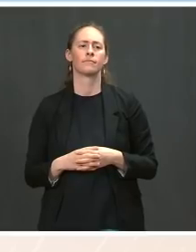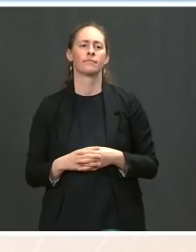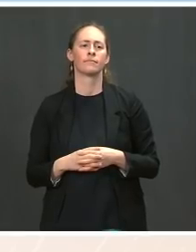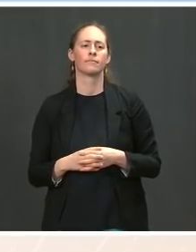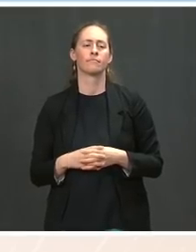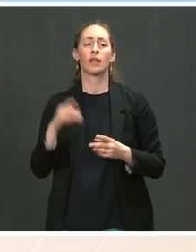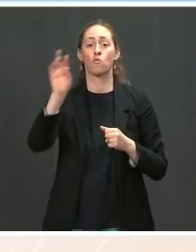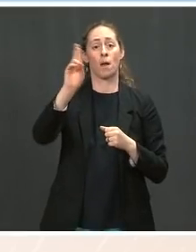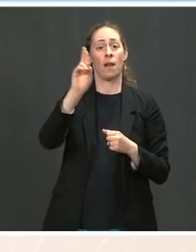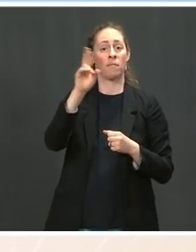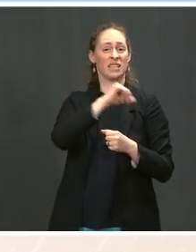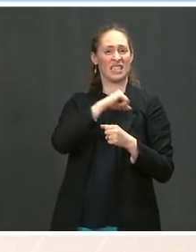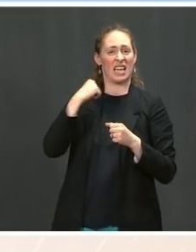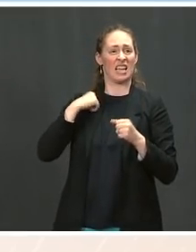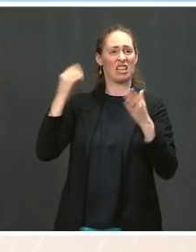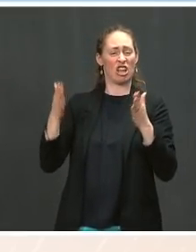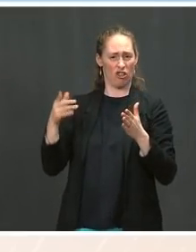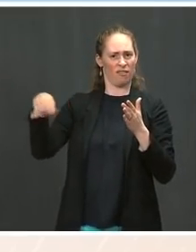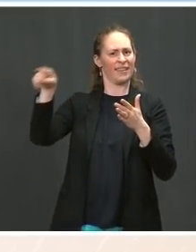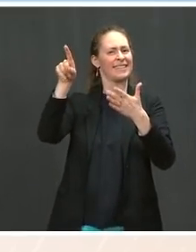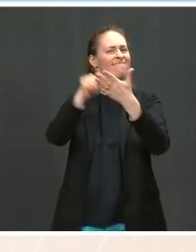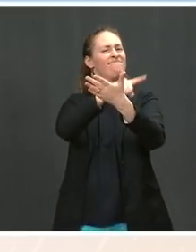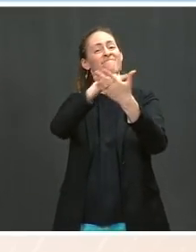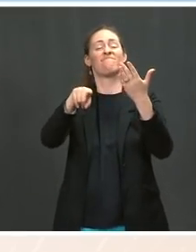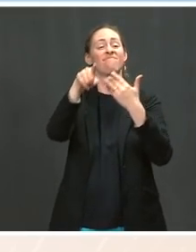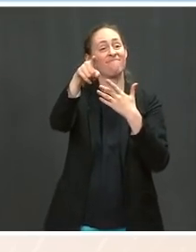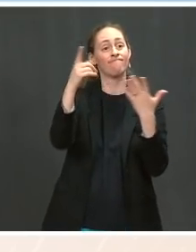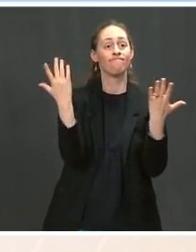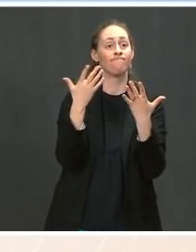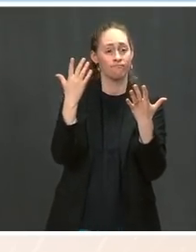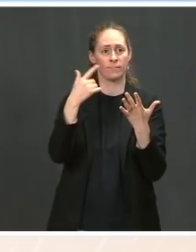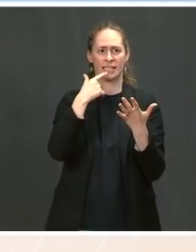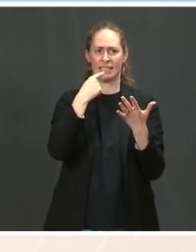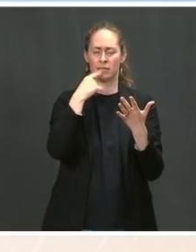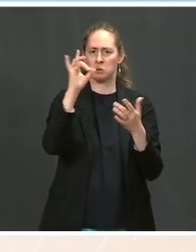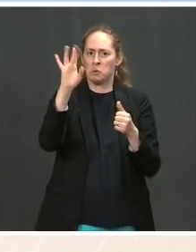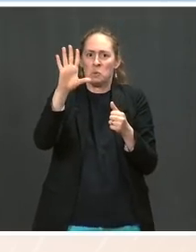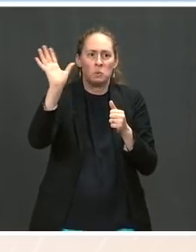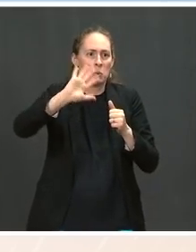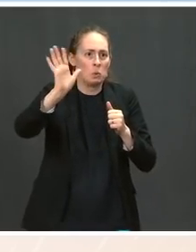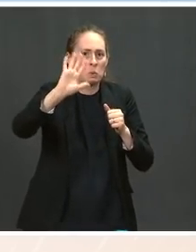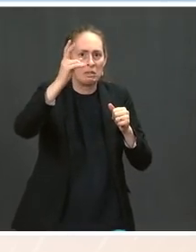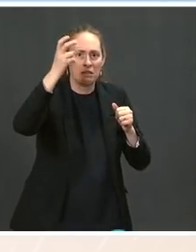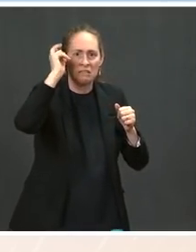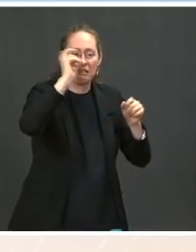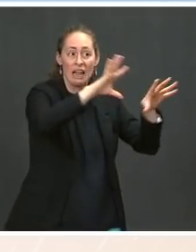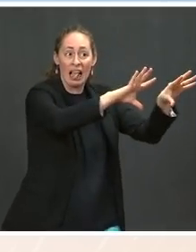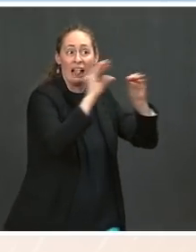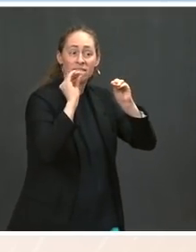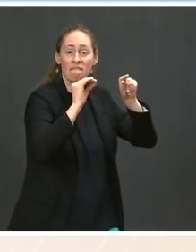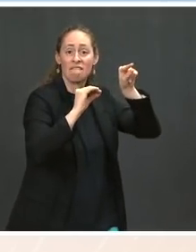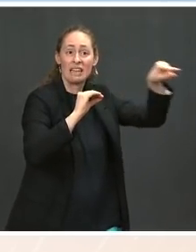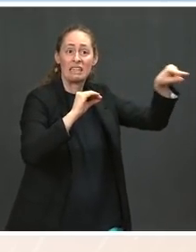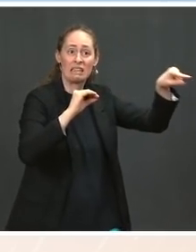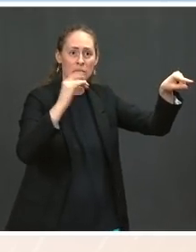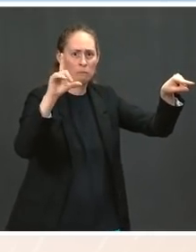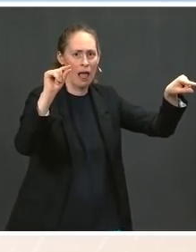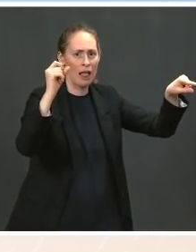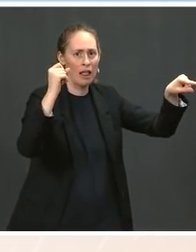attaching the withdrawal of troops in Afghanistan to September 11th. They say it's politically driven. Do you have a response to that?